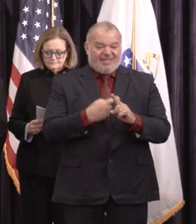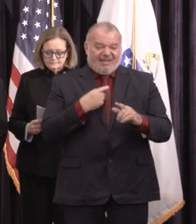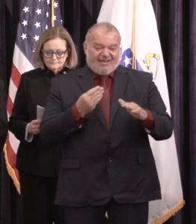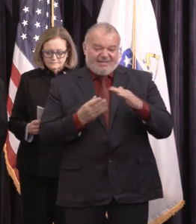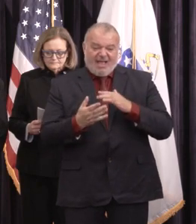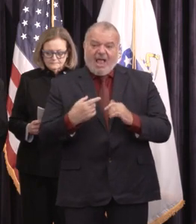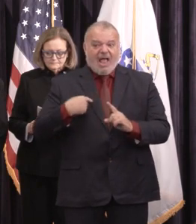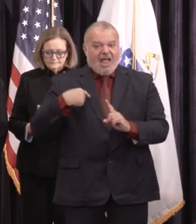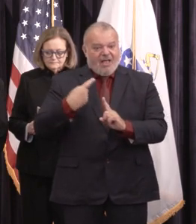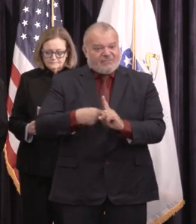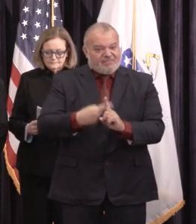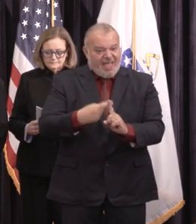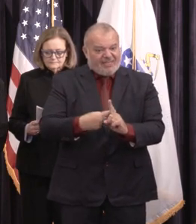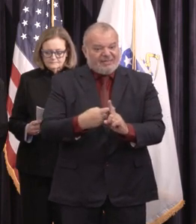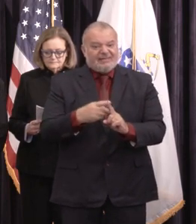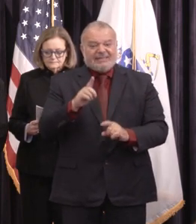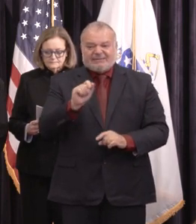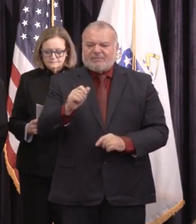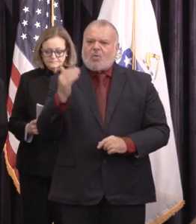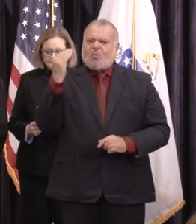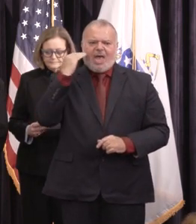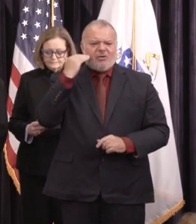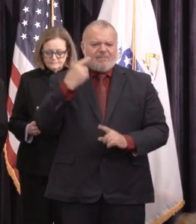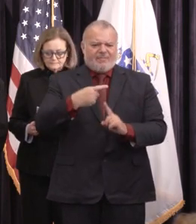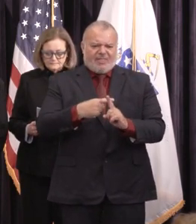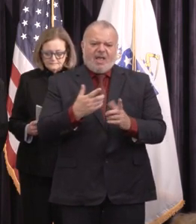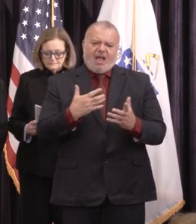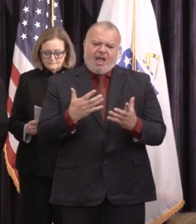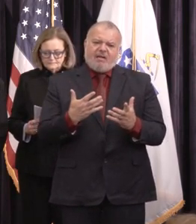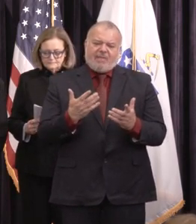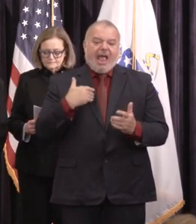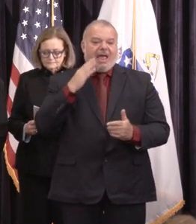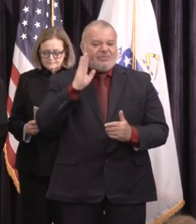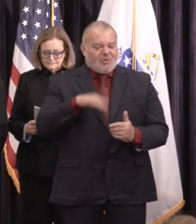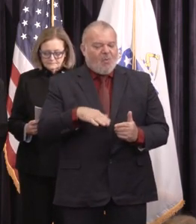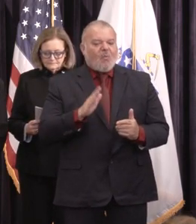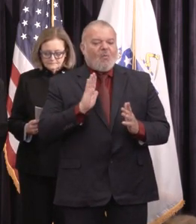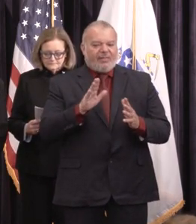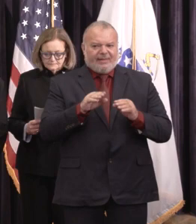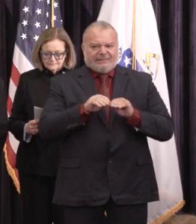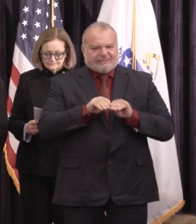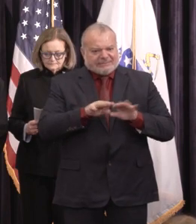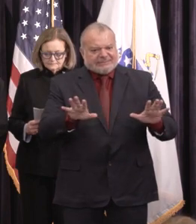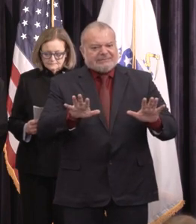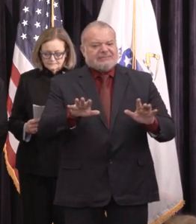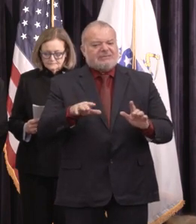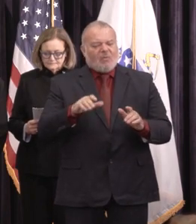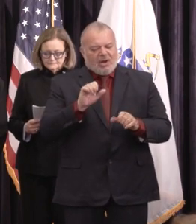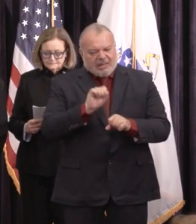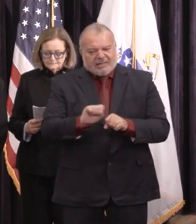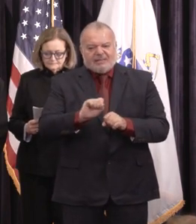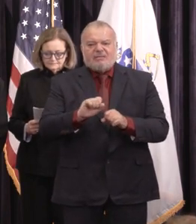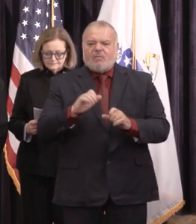it will be thanks to the work of MassAbility and the great team and thanks to the work of those